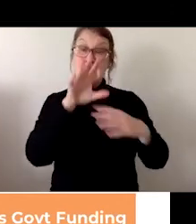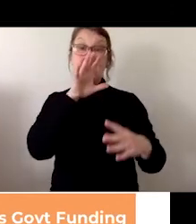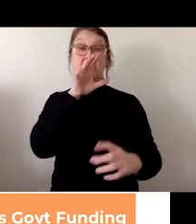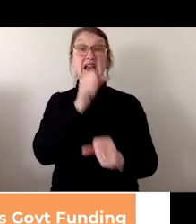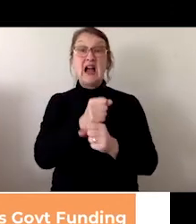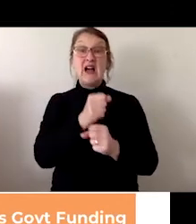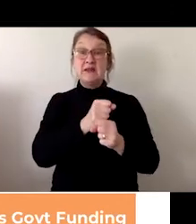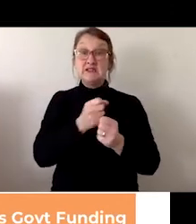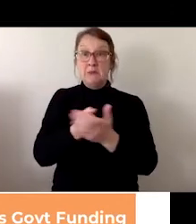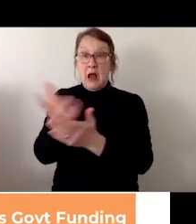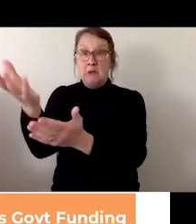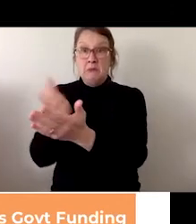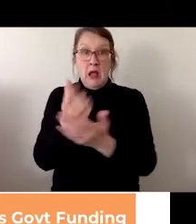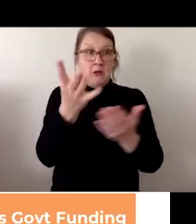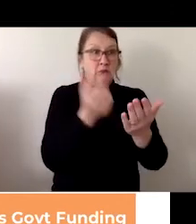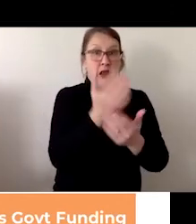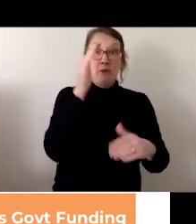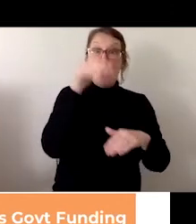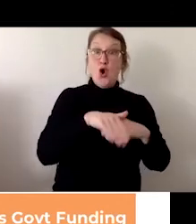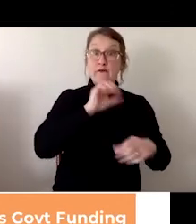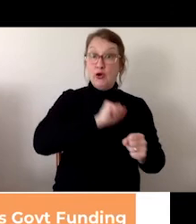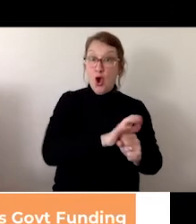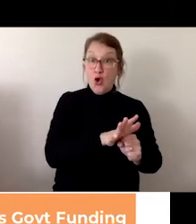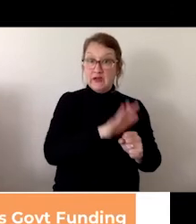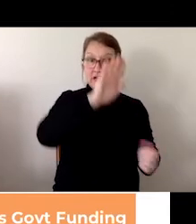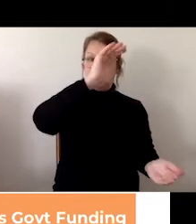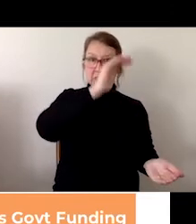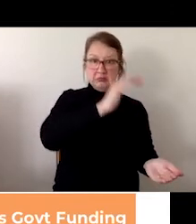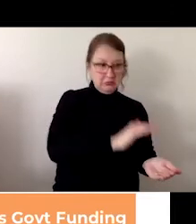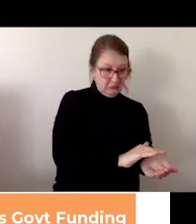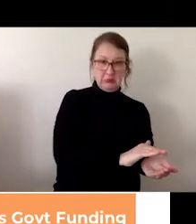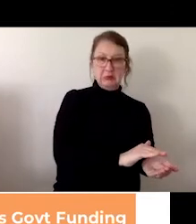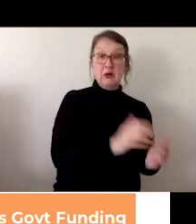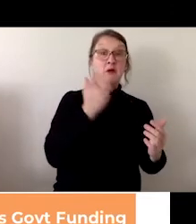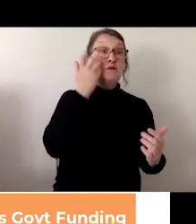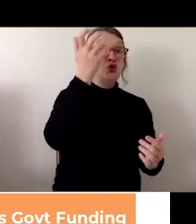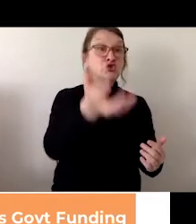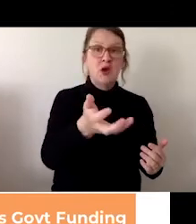with the way it's writing them. It can't keep spending money the way it is.